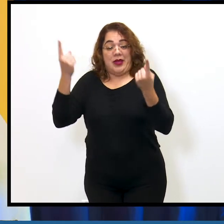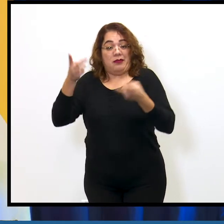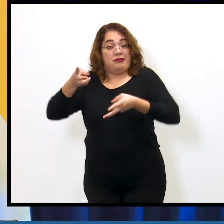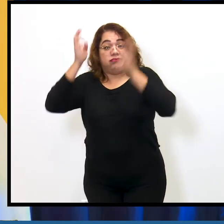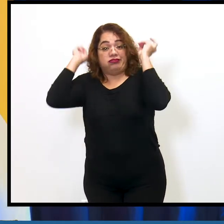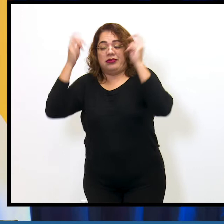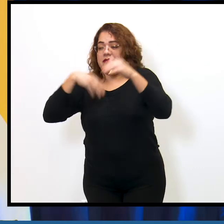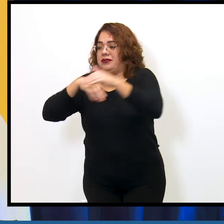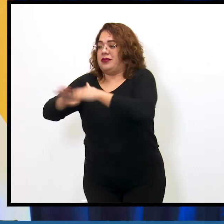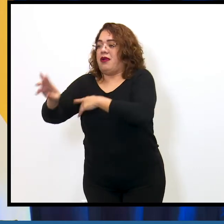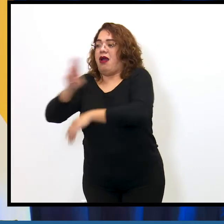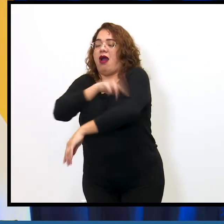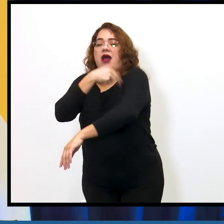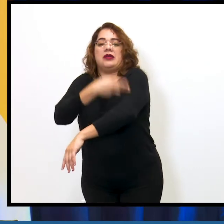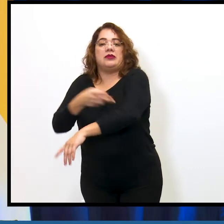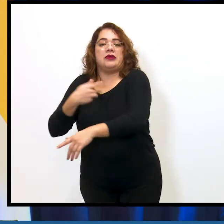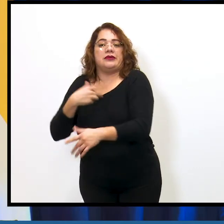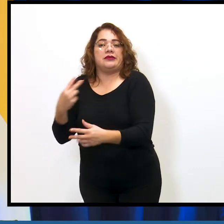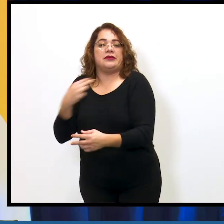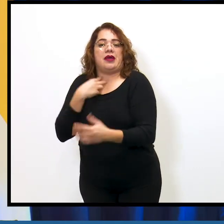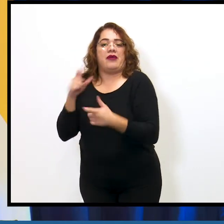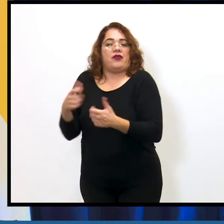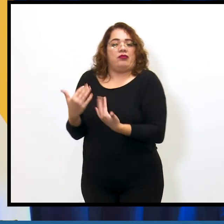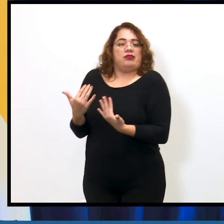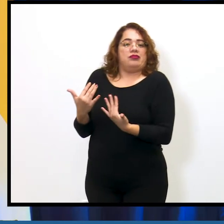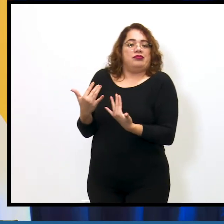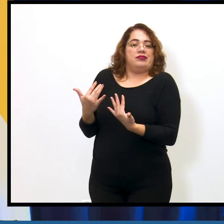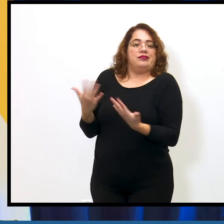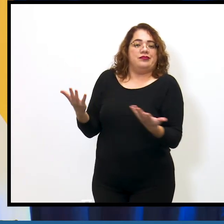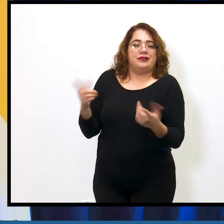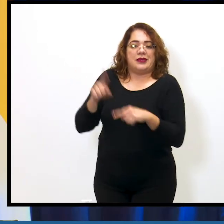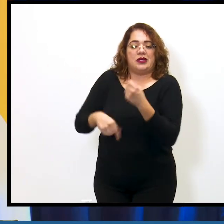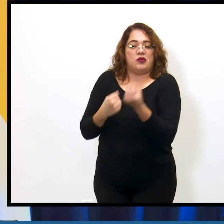and so we'll continue to do everything we can to support our Long Beach area hospitals